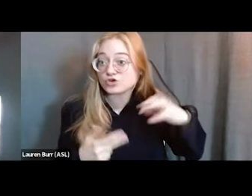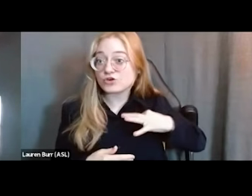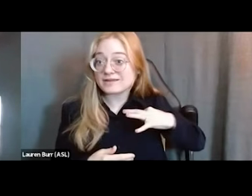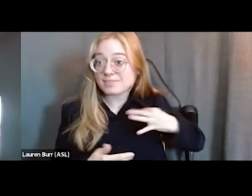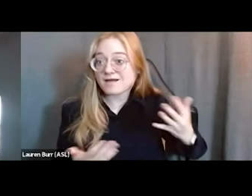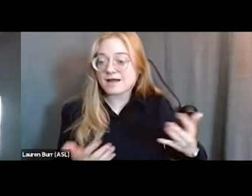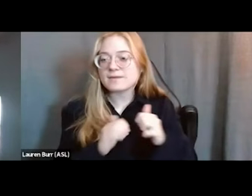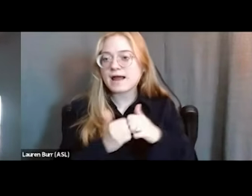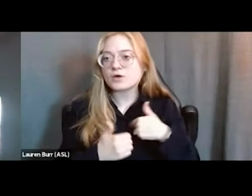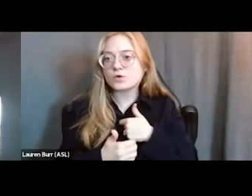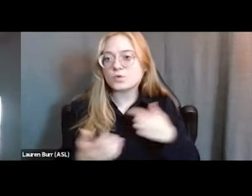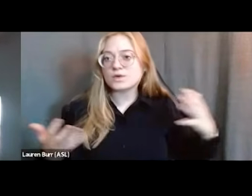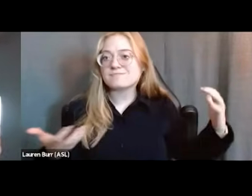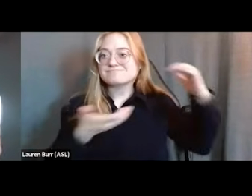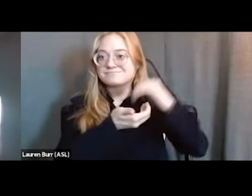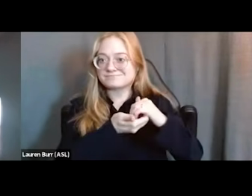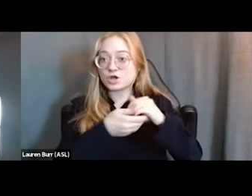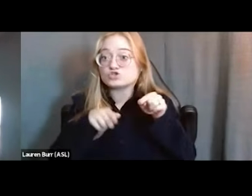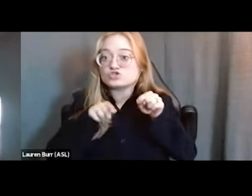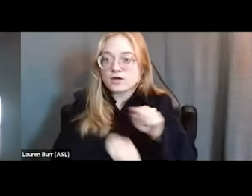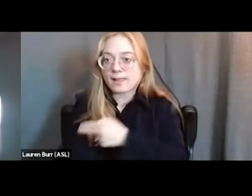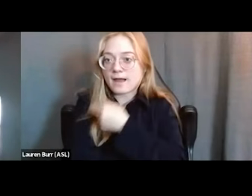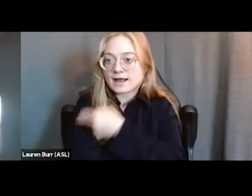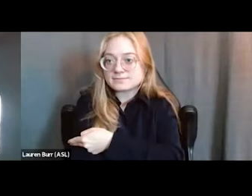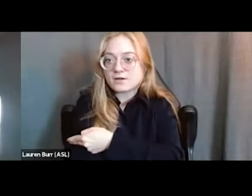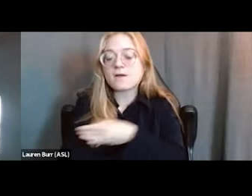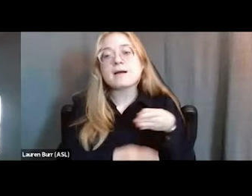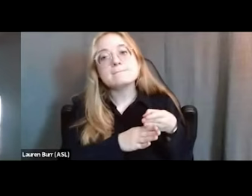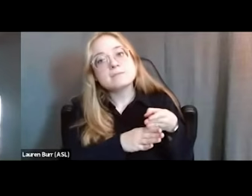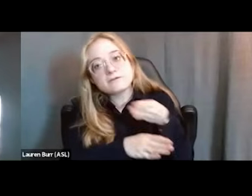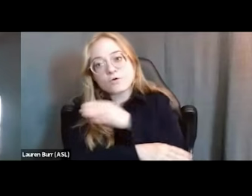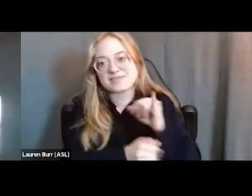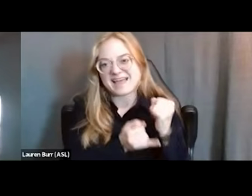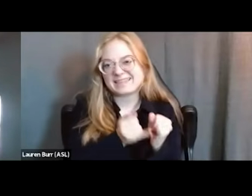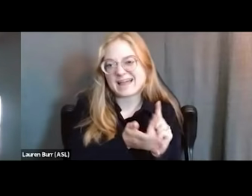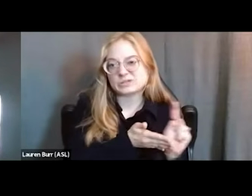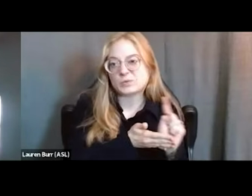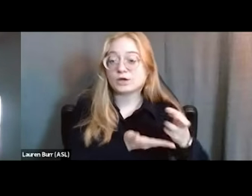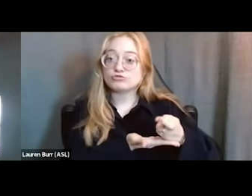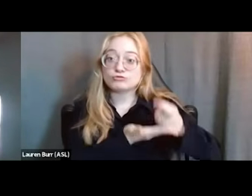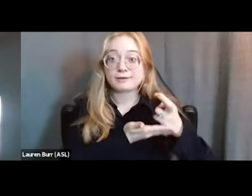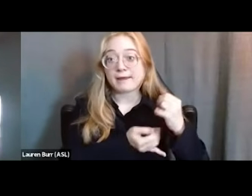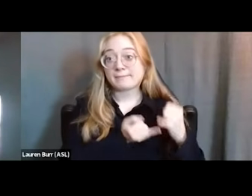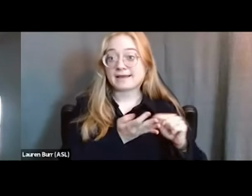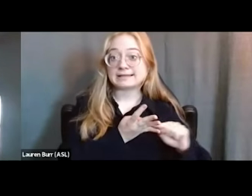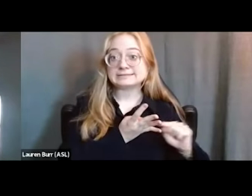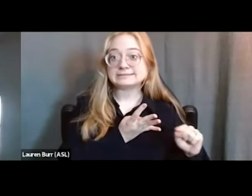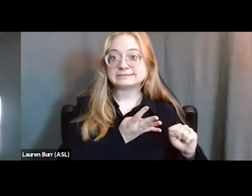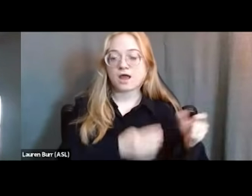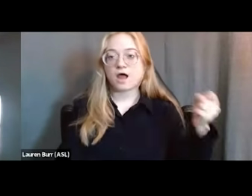with social services in the hospital before it gets to the last week of that rehab and a person's being discharged to a shelter?